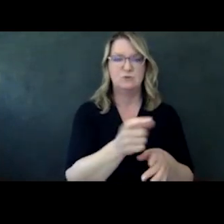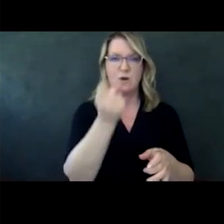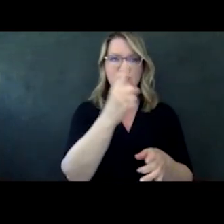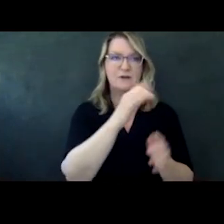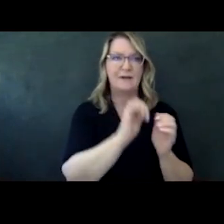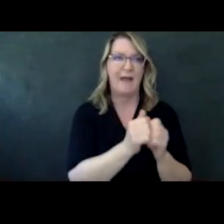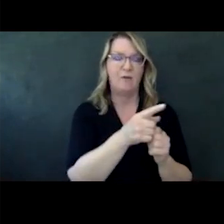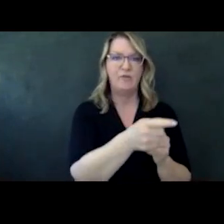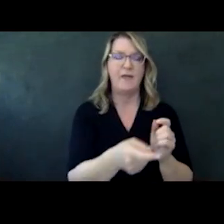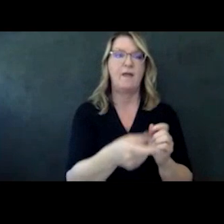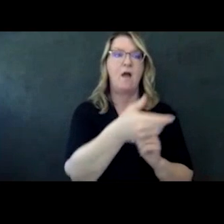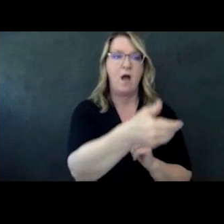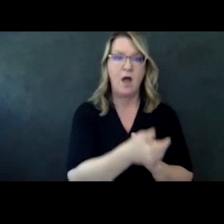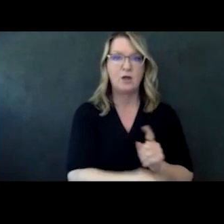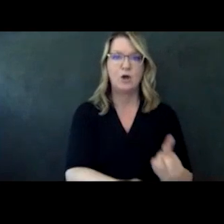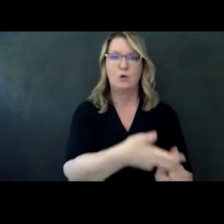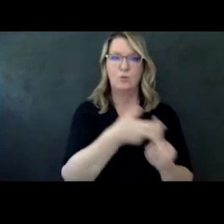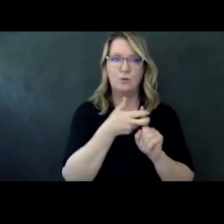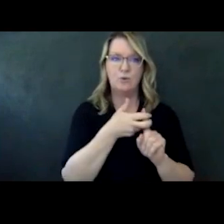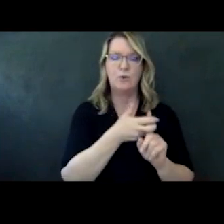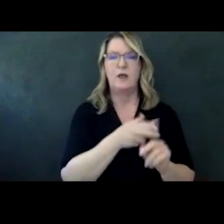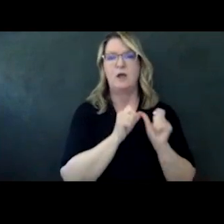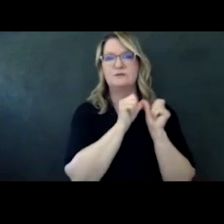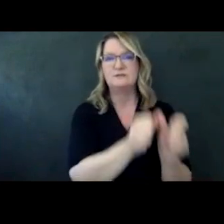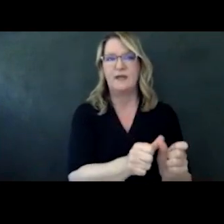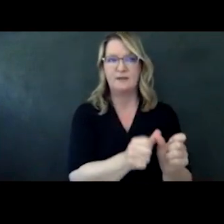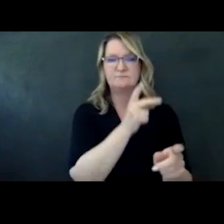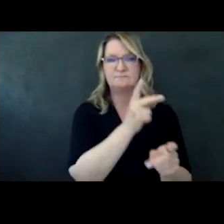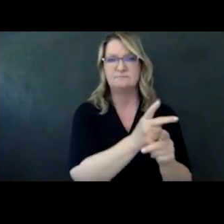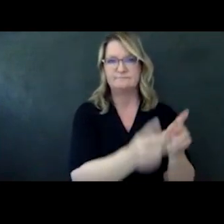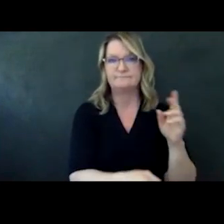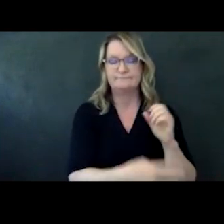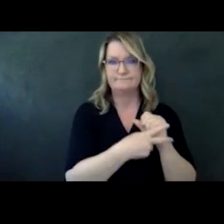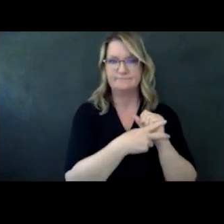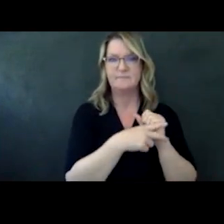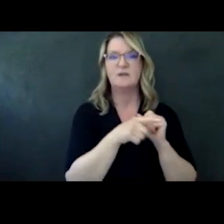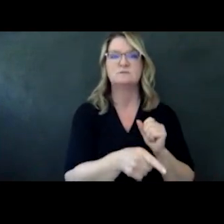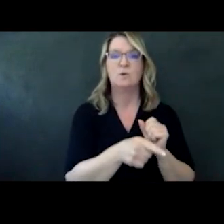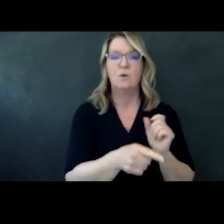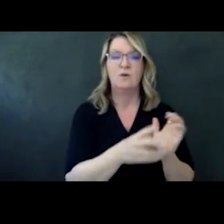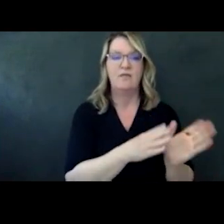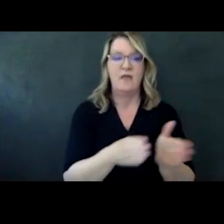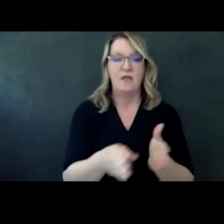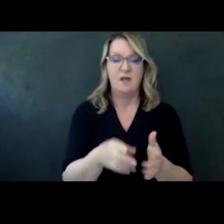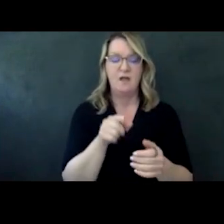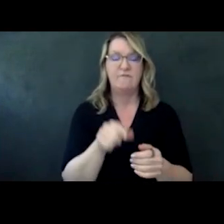They shifted away from geographic -based caseloads and now focus instead on industry -based expertise